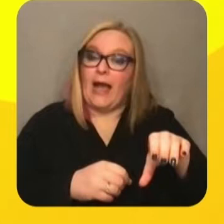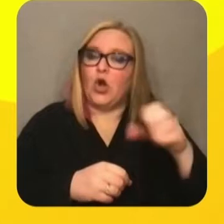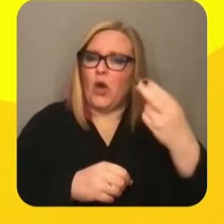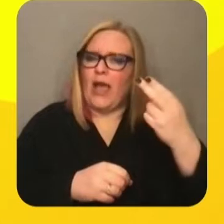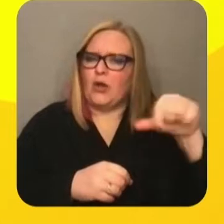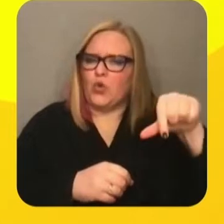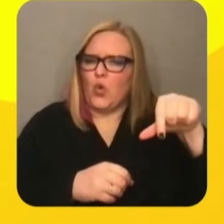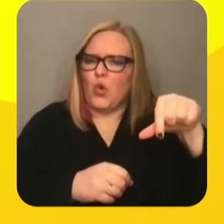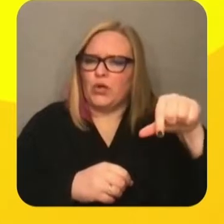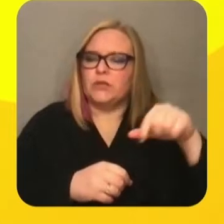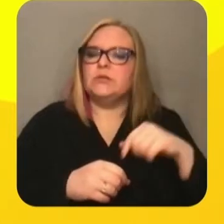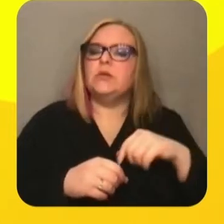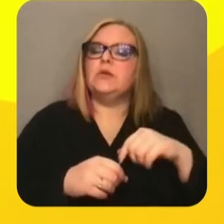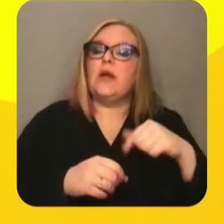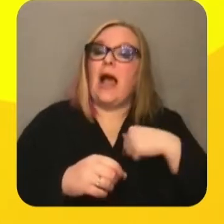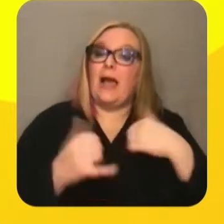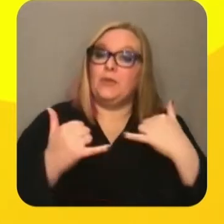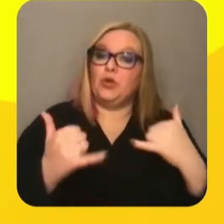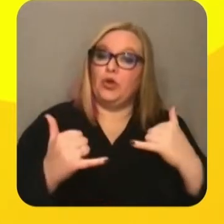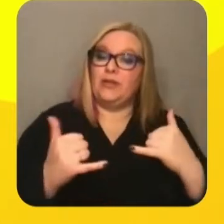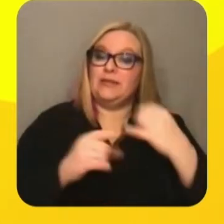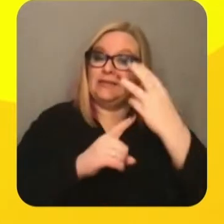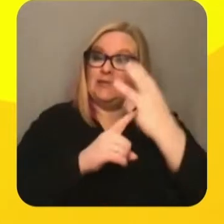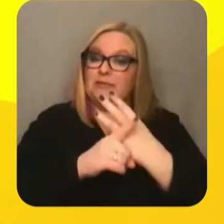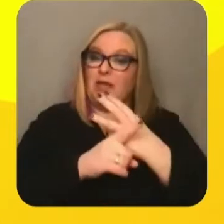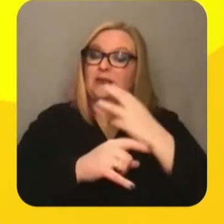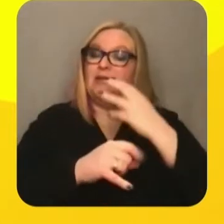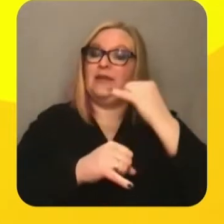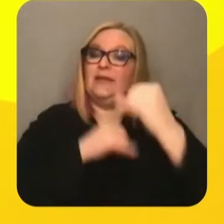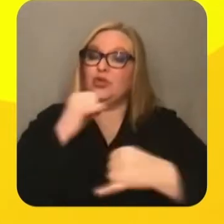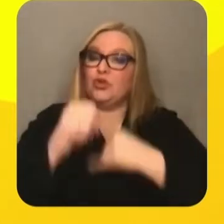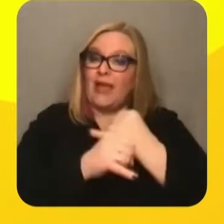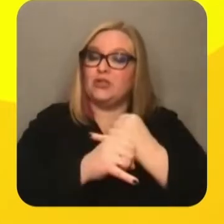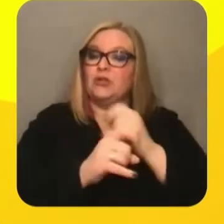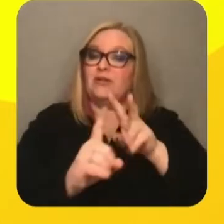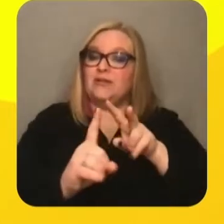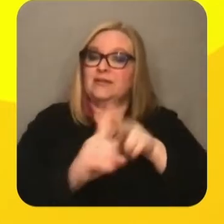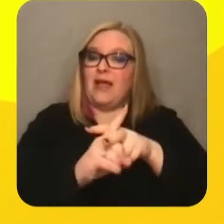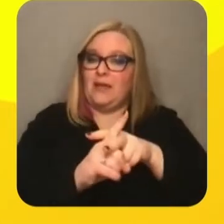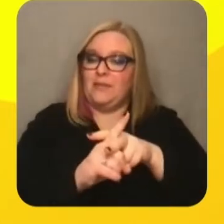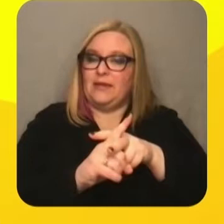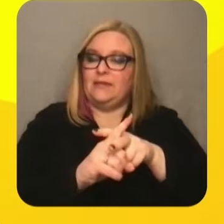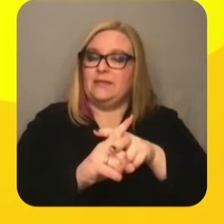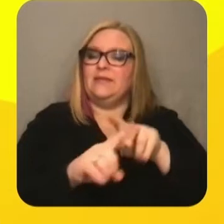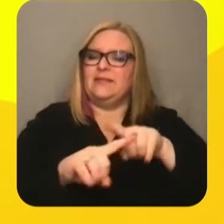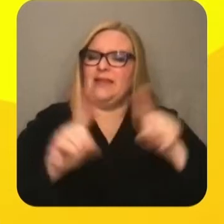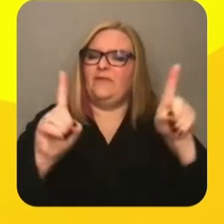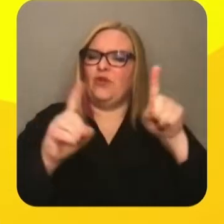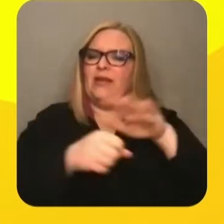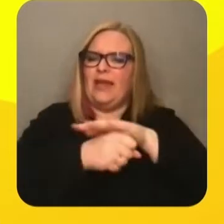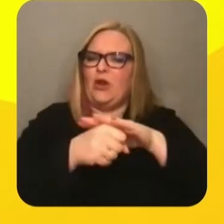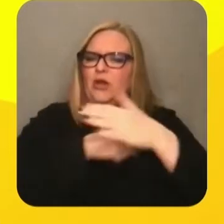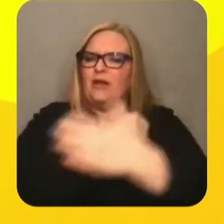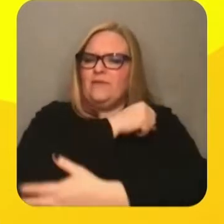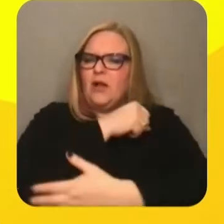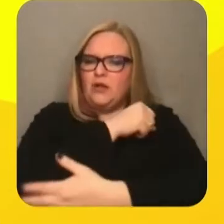I'm currently on a six-month international assignment in EMEA region. And over the past several months, I've been living in the UK,